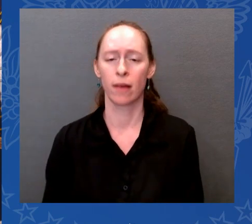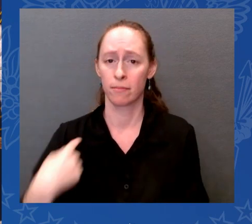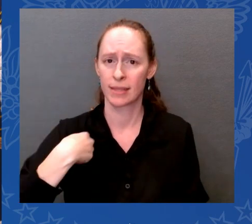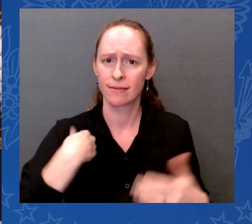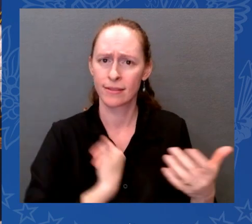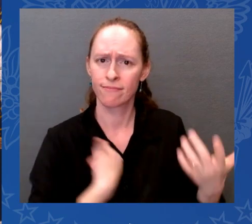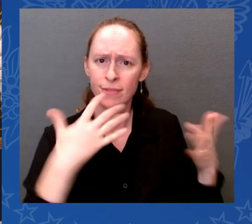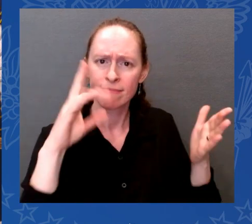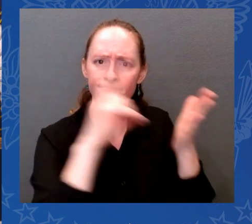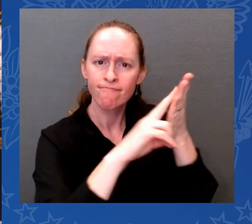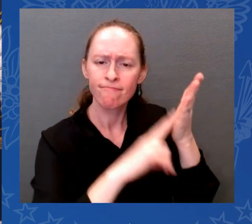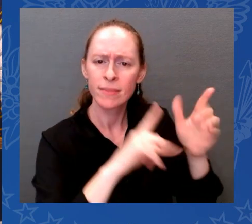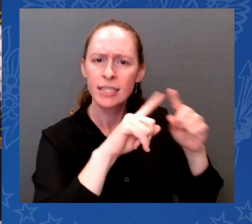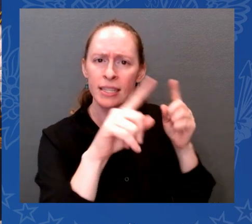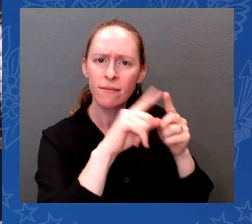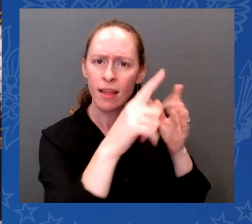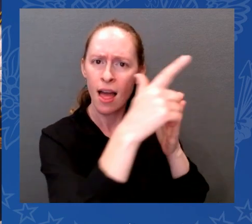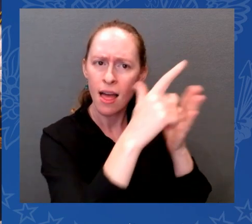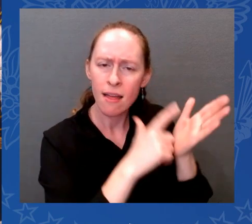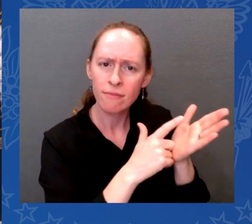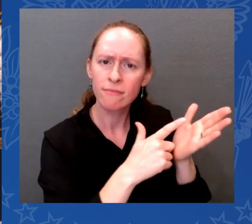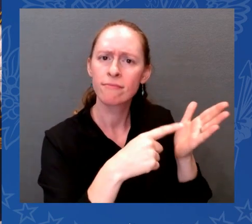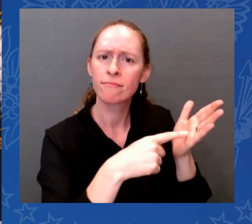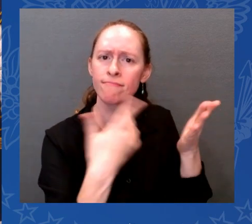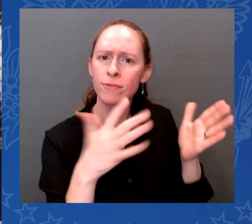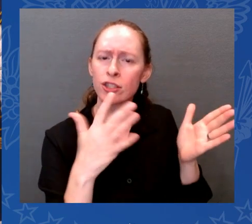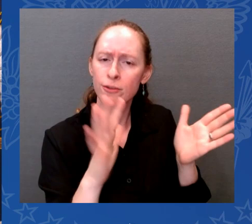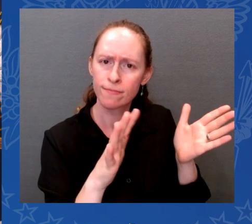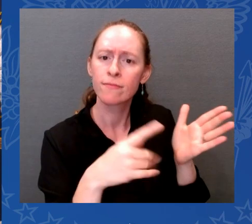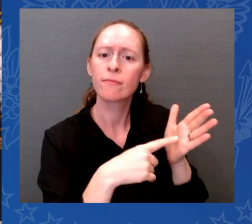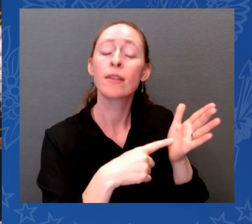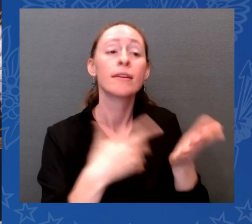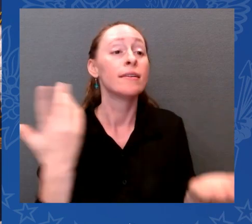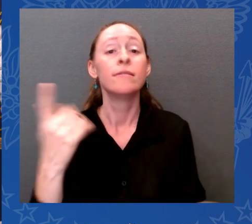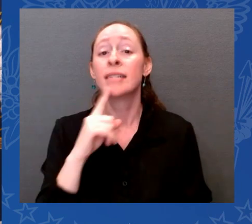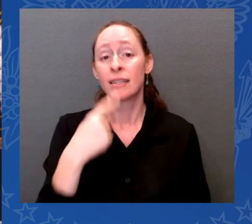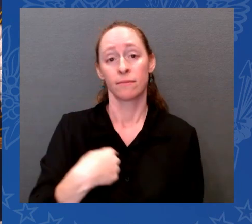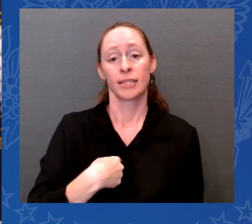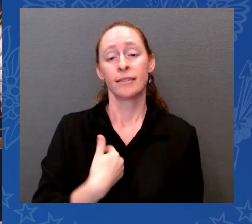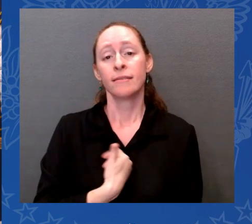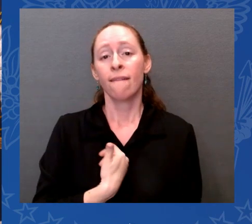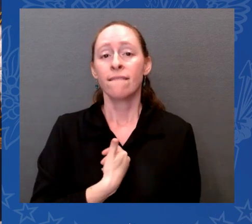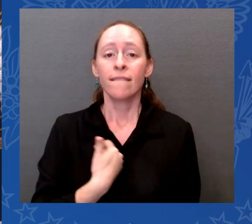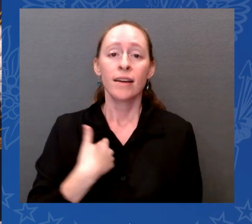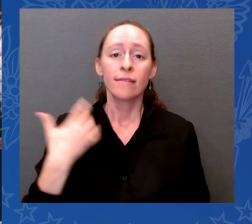too many funerals for fallen firefighters. From the national events like the memorial of Arizona